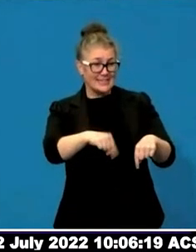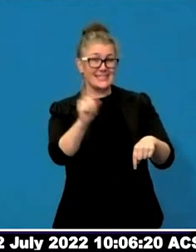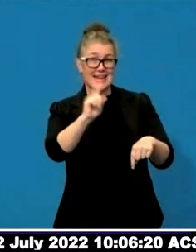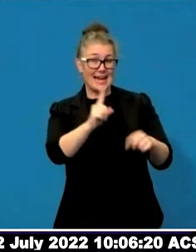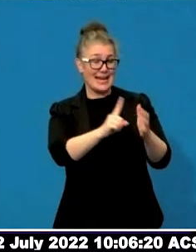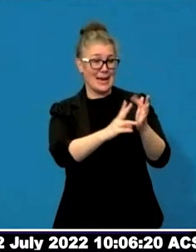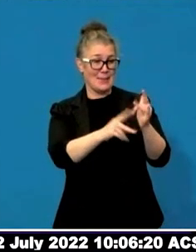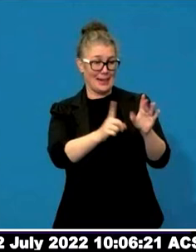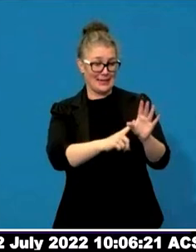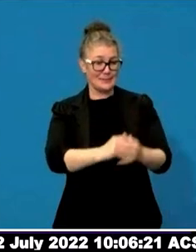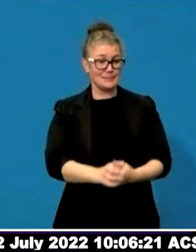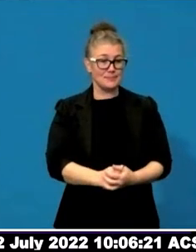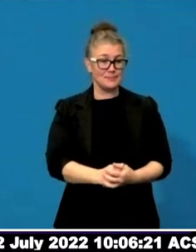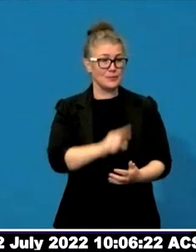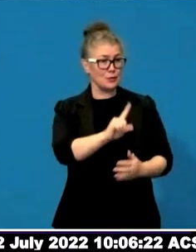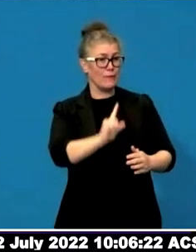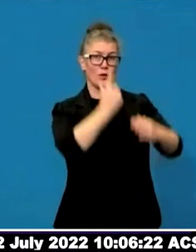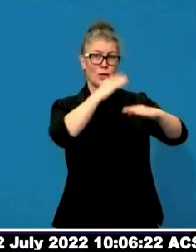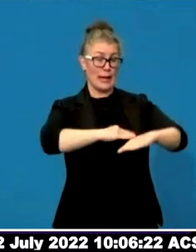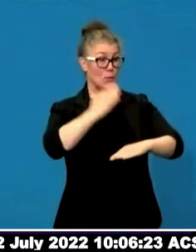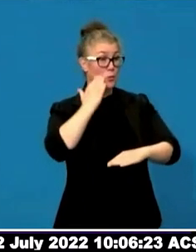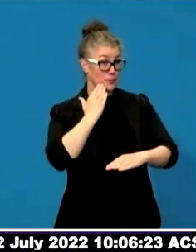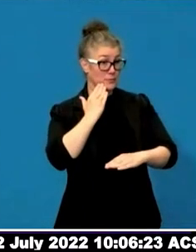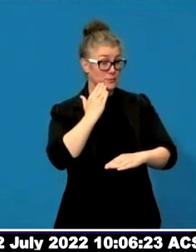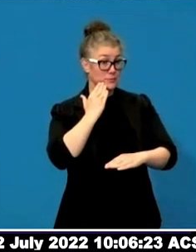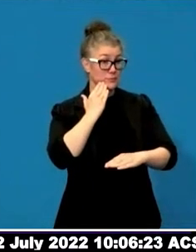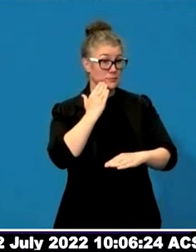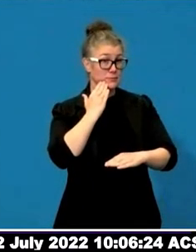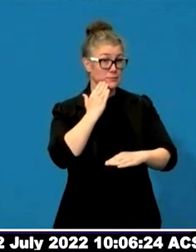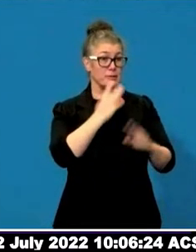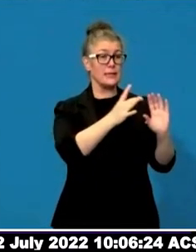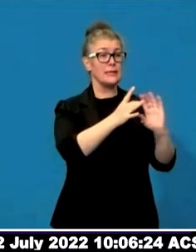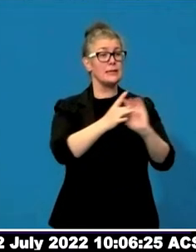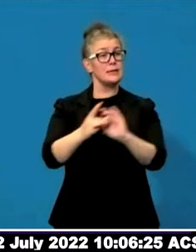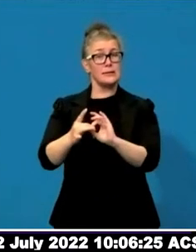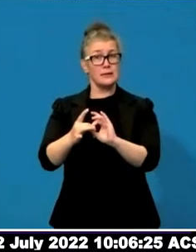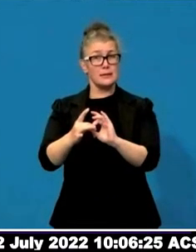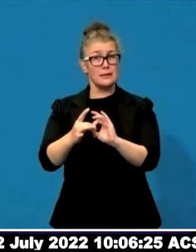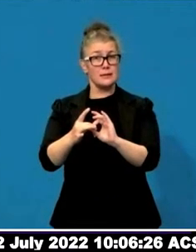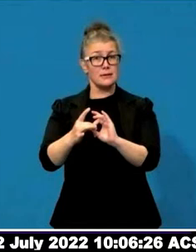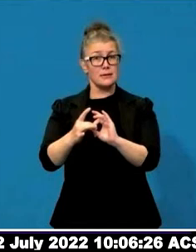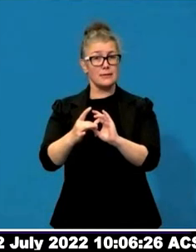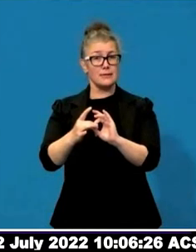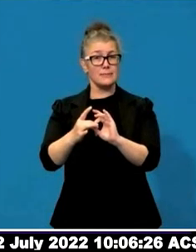You're a First Nations woman with ties to Far North Queensland.